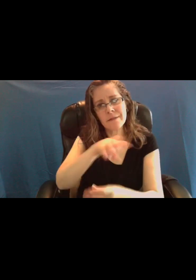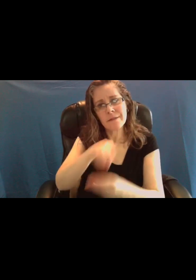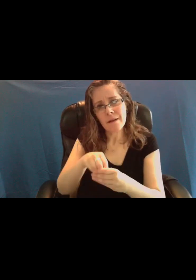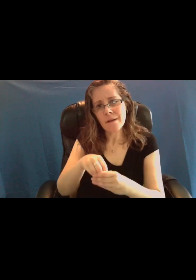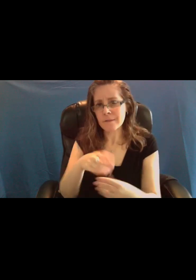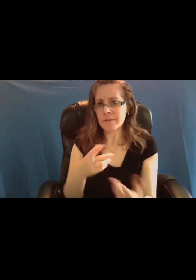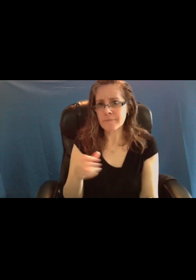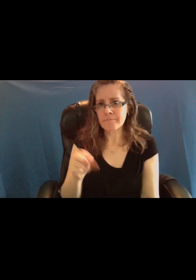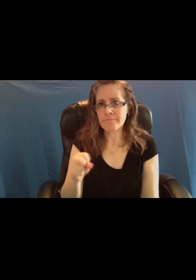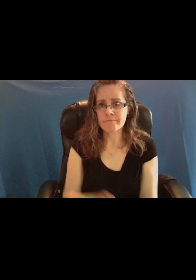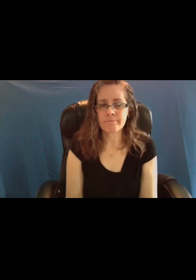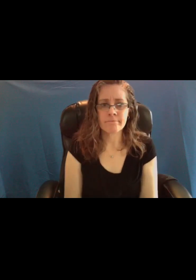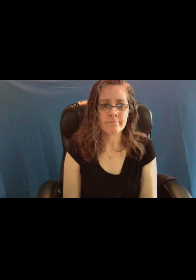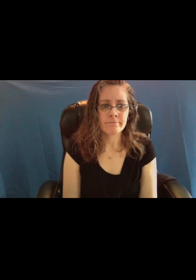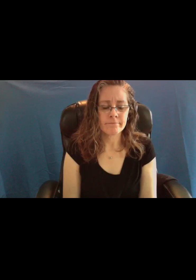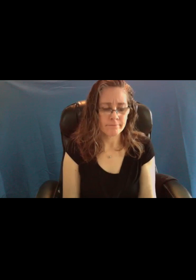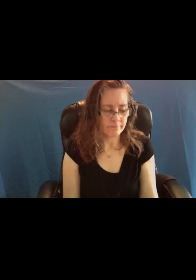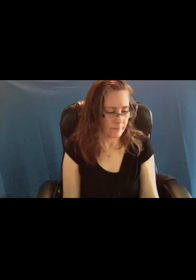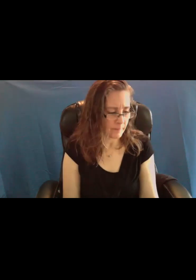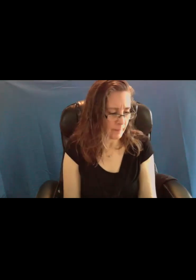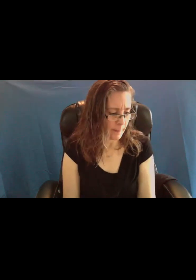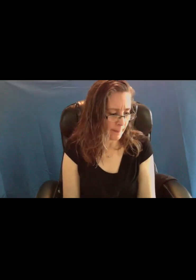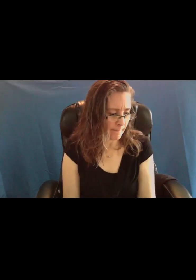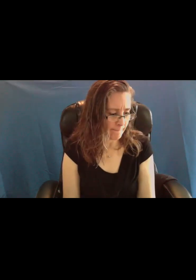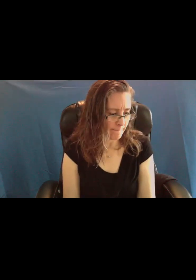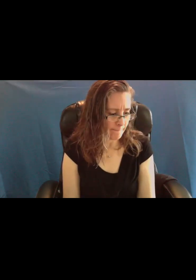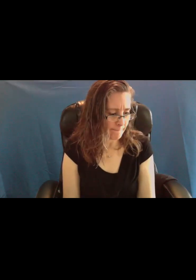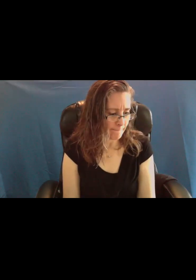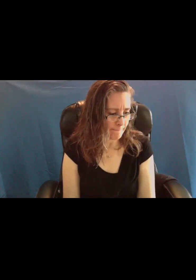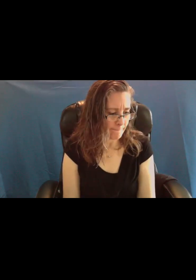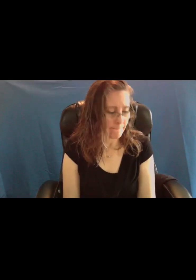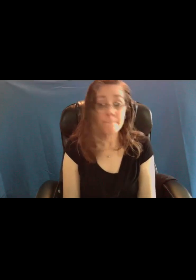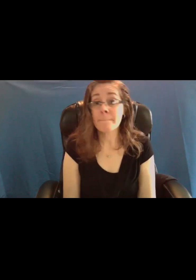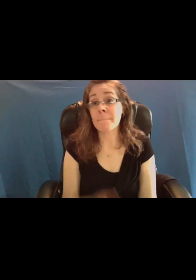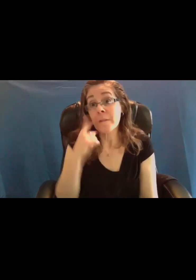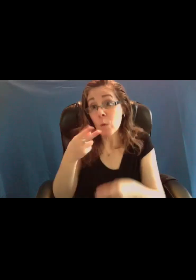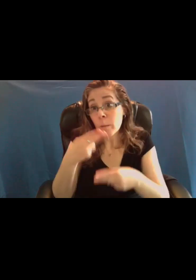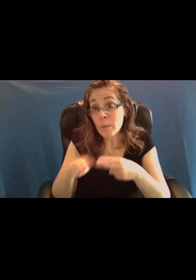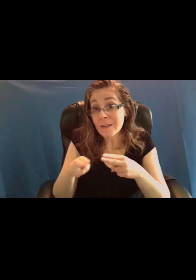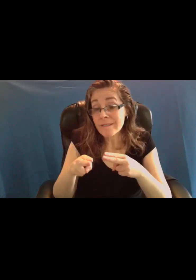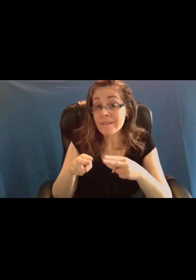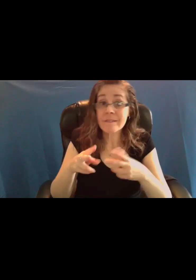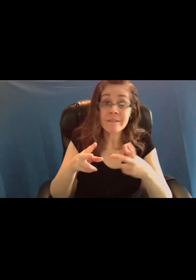So, for example, maybe in a shorter interaction a person might